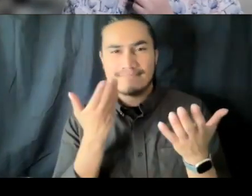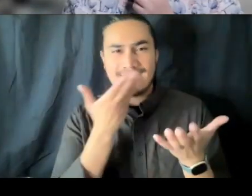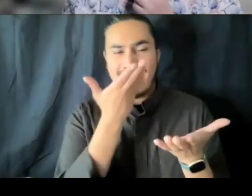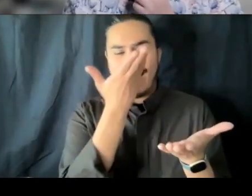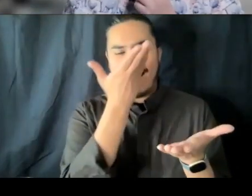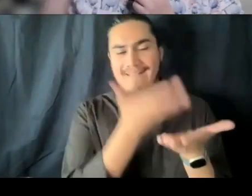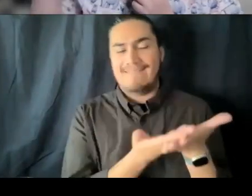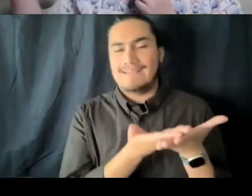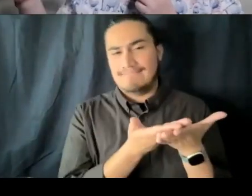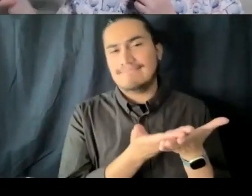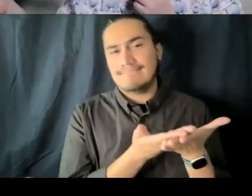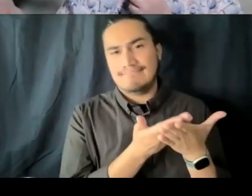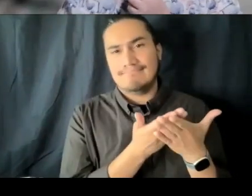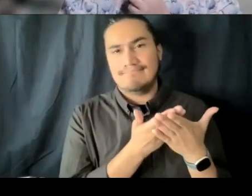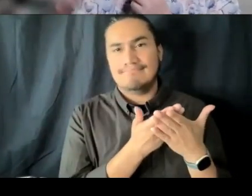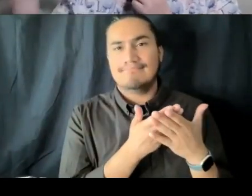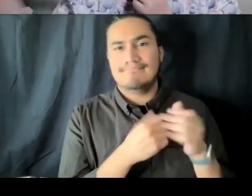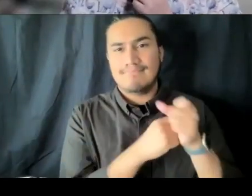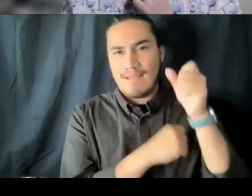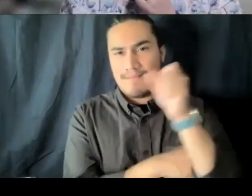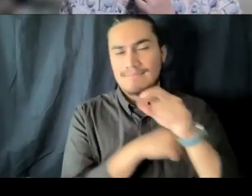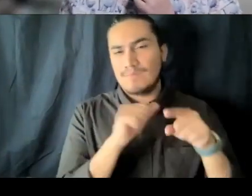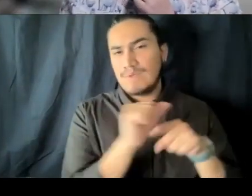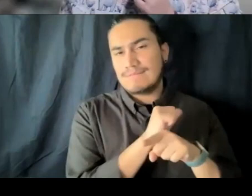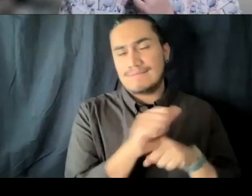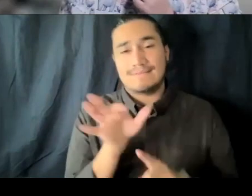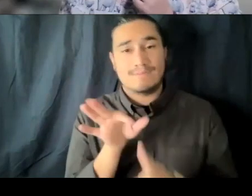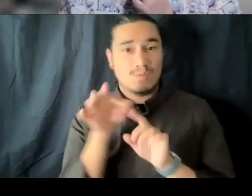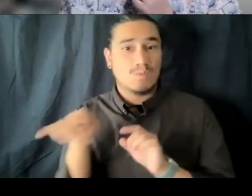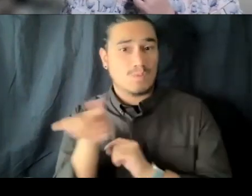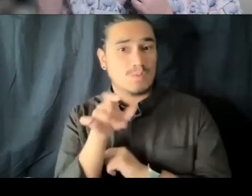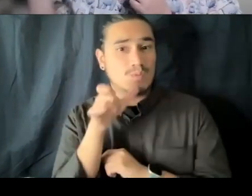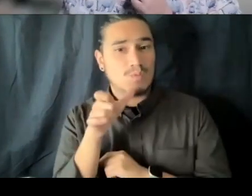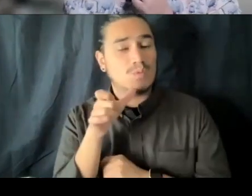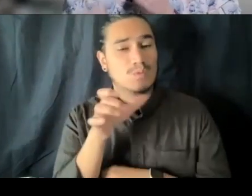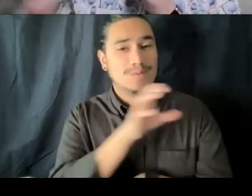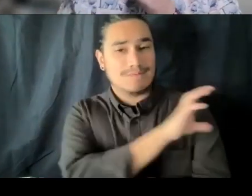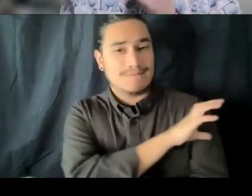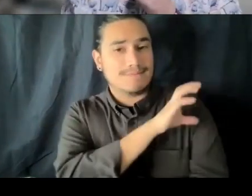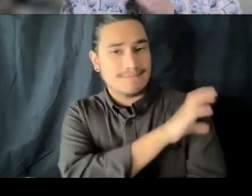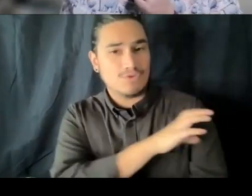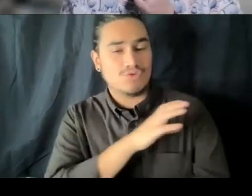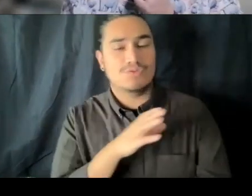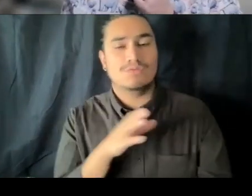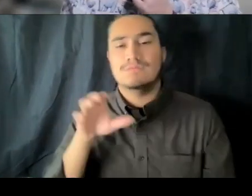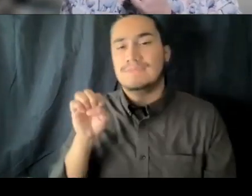so especially for those of you who are clinicians and are providing EMDR, things like that,